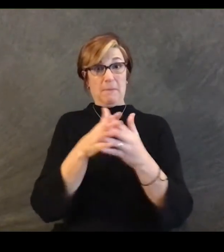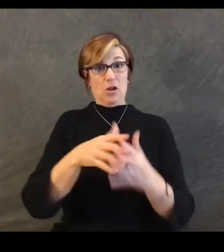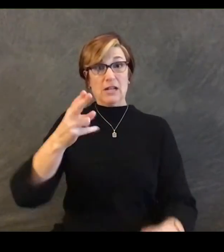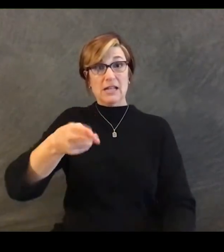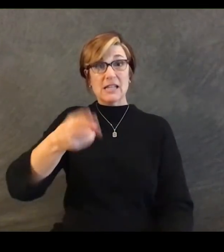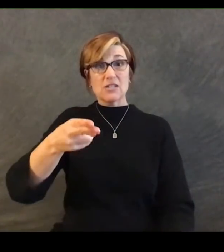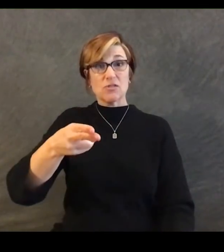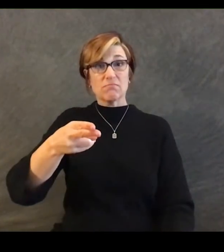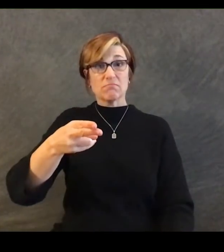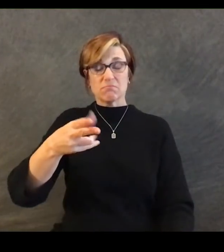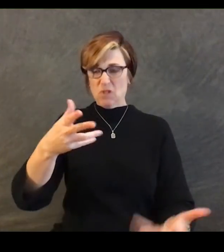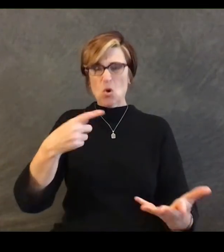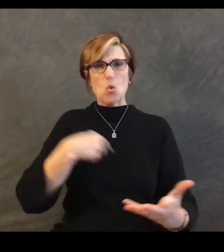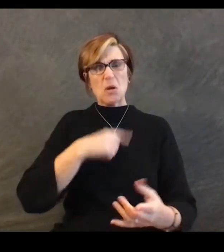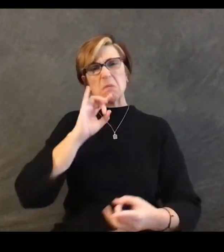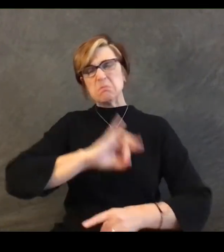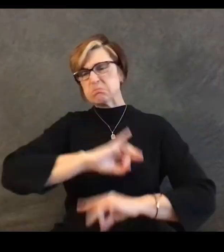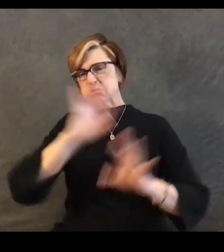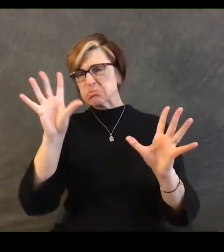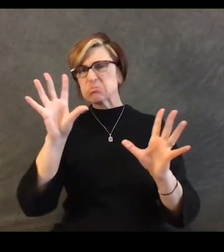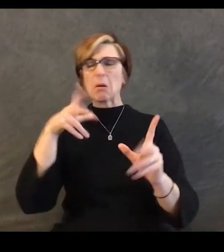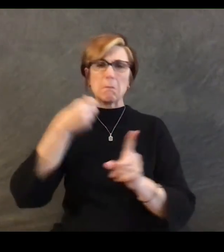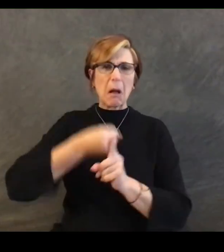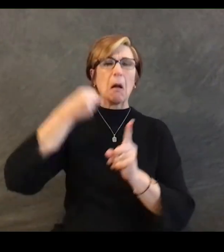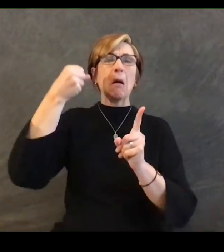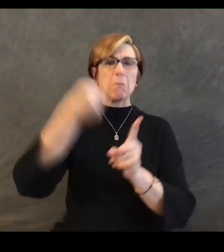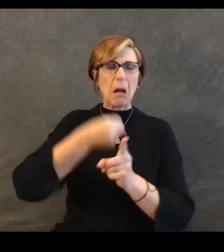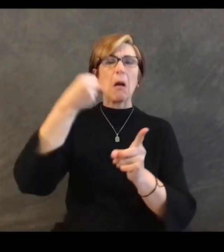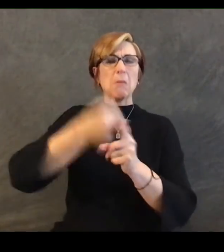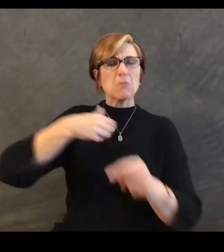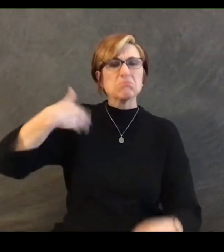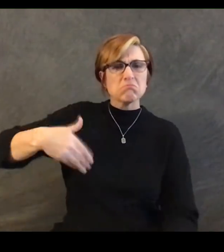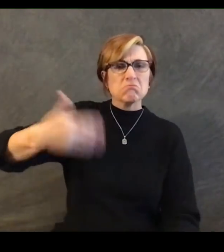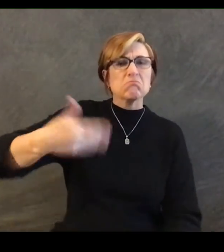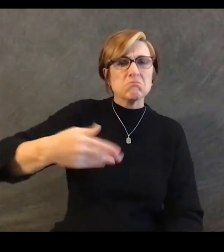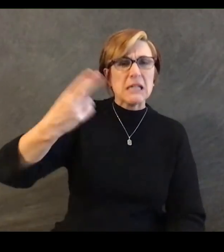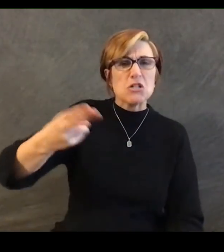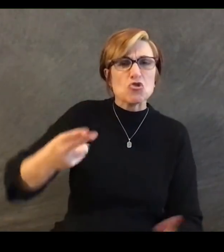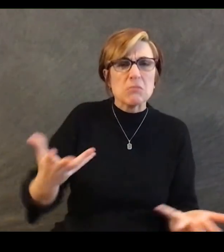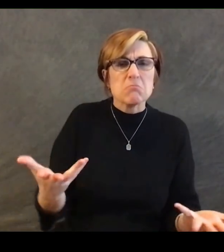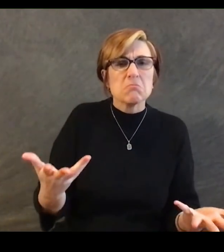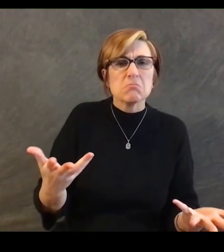ordeals this is tough people are suffering people are dying it's